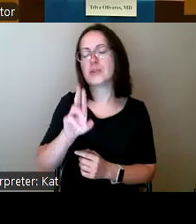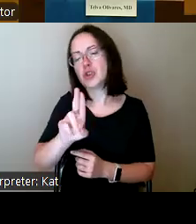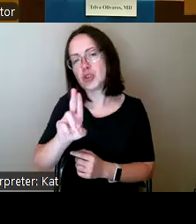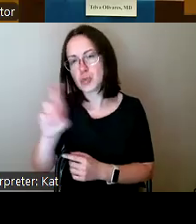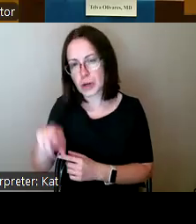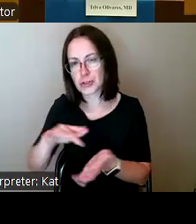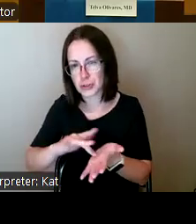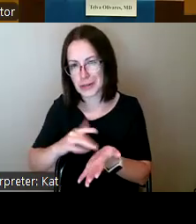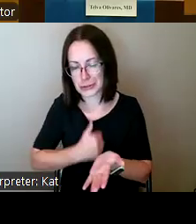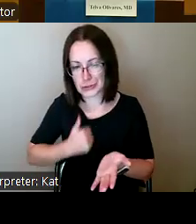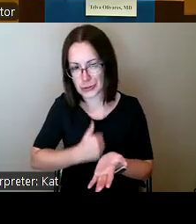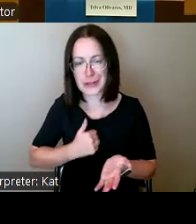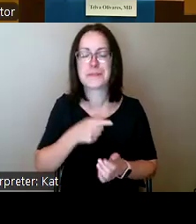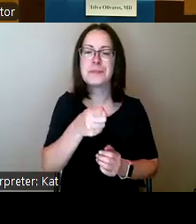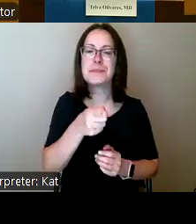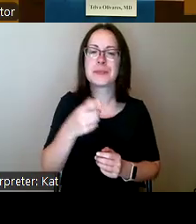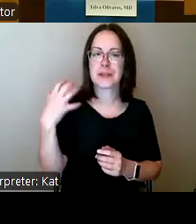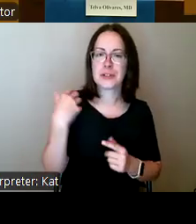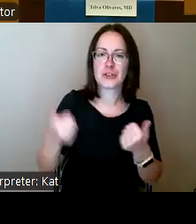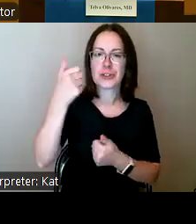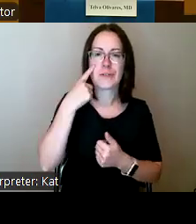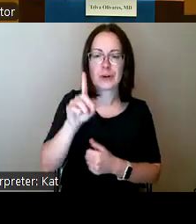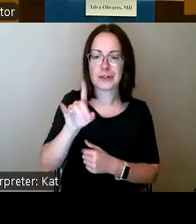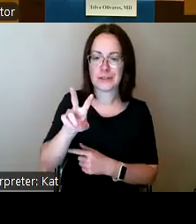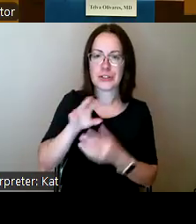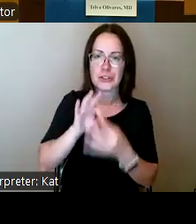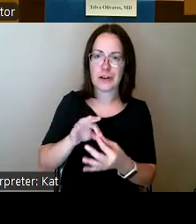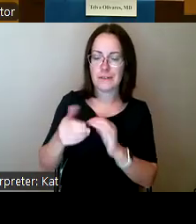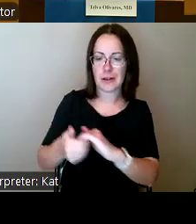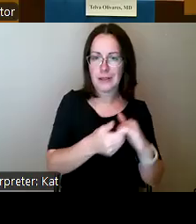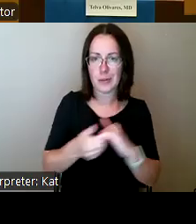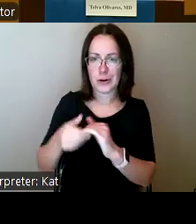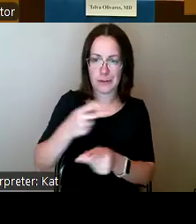Medicine where he serves as chief of the division of collaborative care and wellness and medical